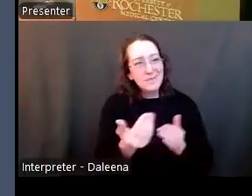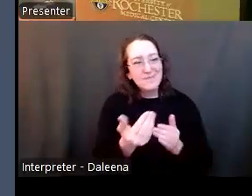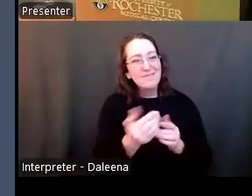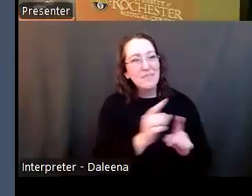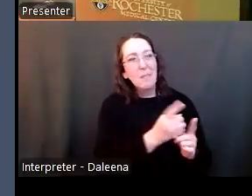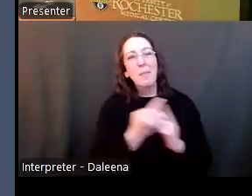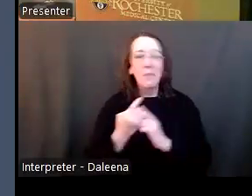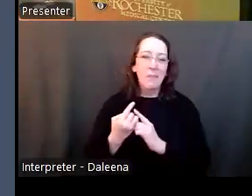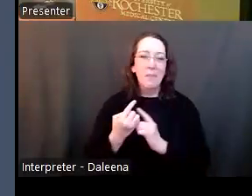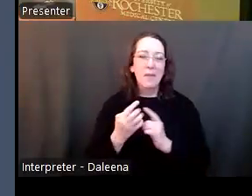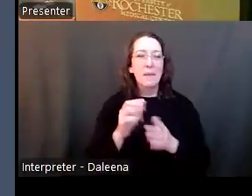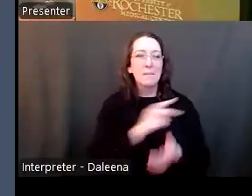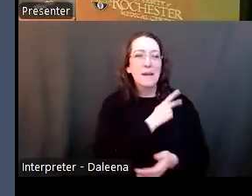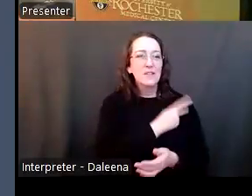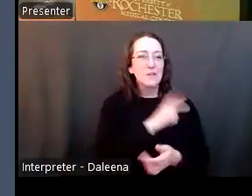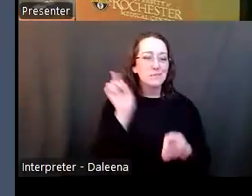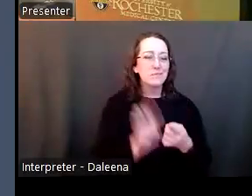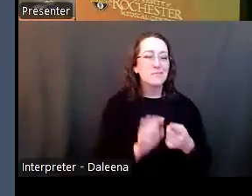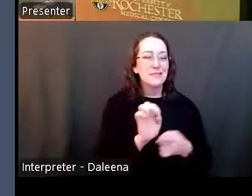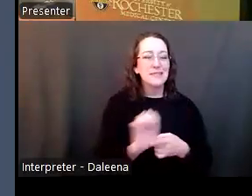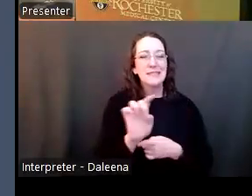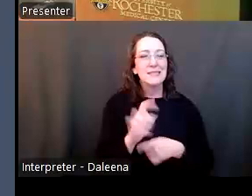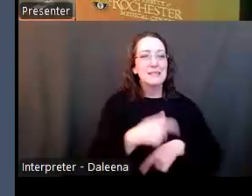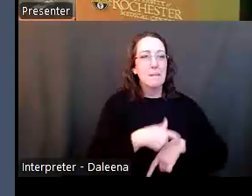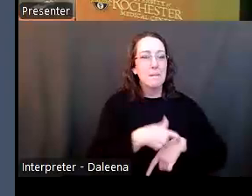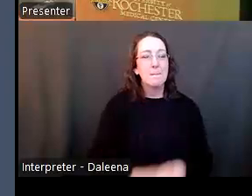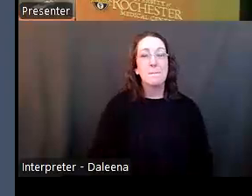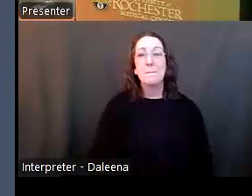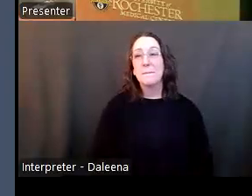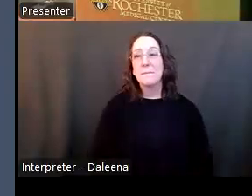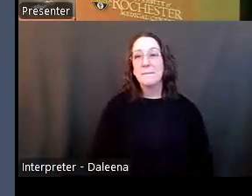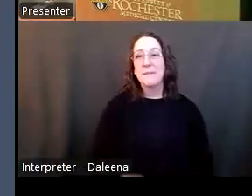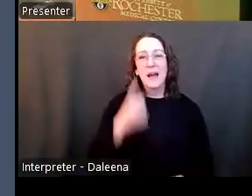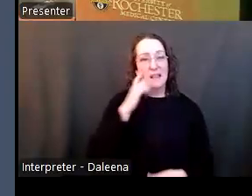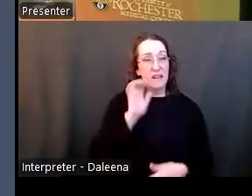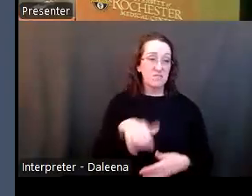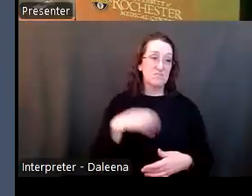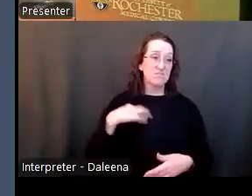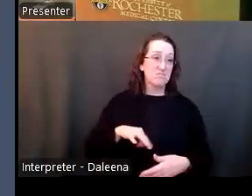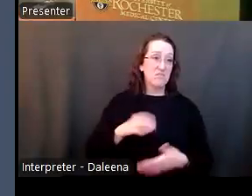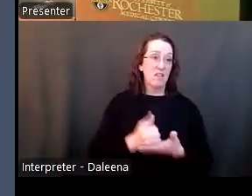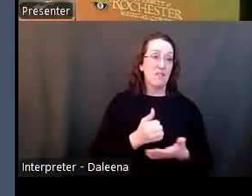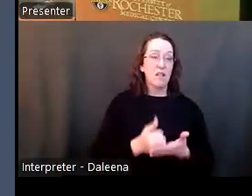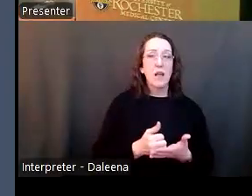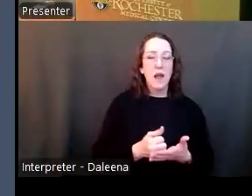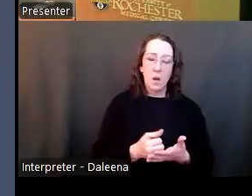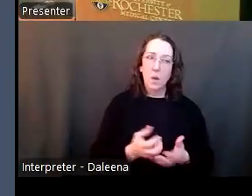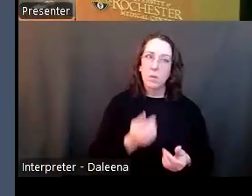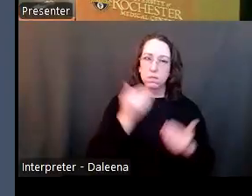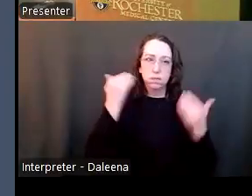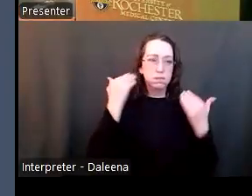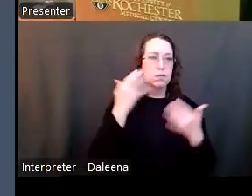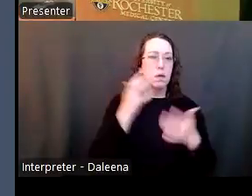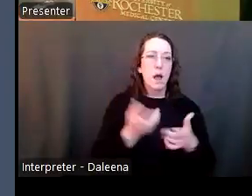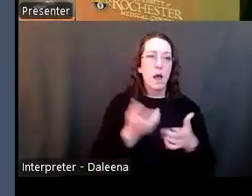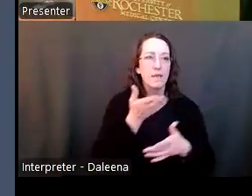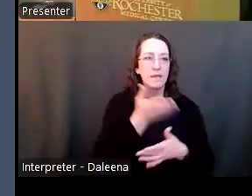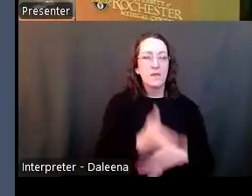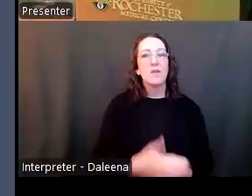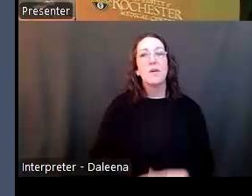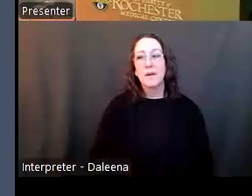the Ed time um I think that's helpful I know it's overloaded down there a lot so um and I'm sure